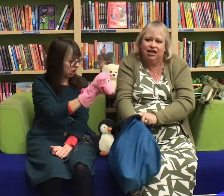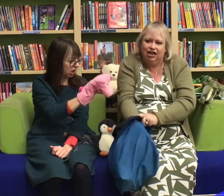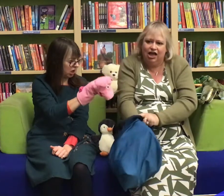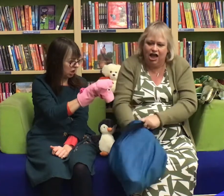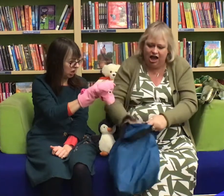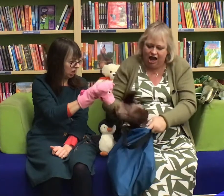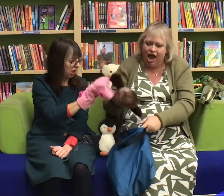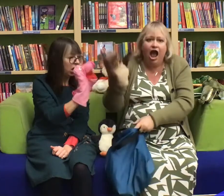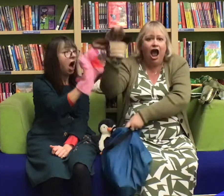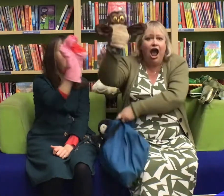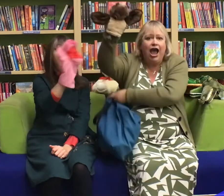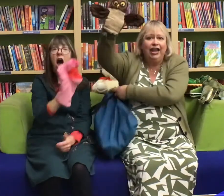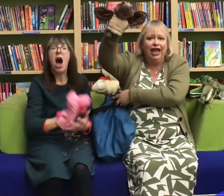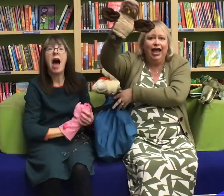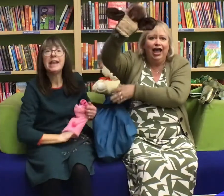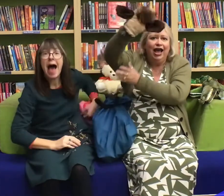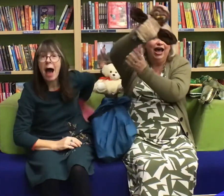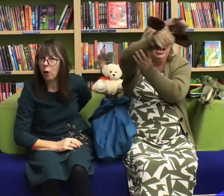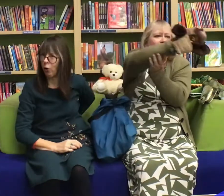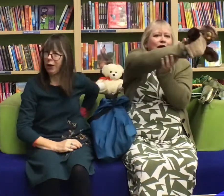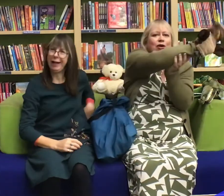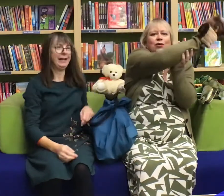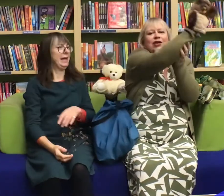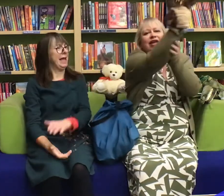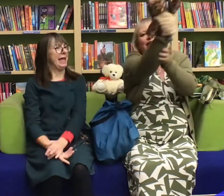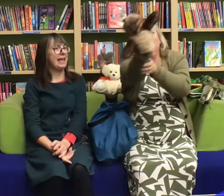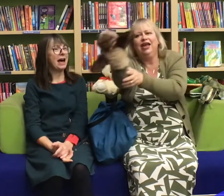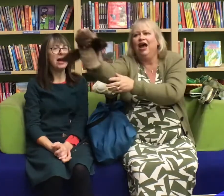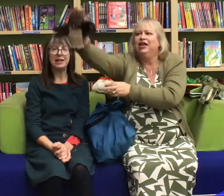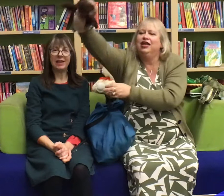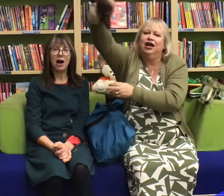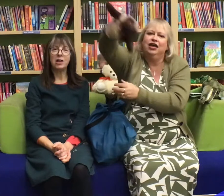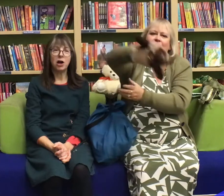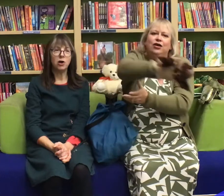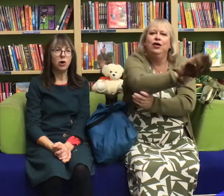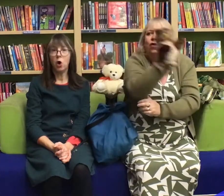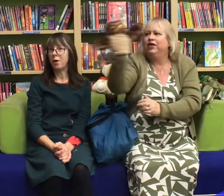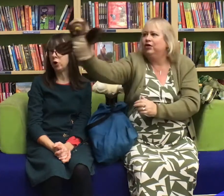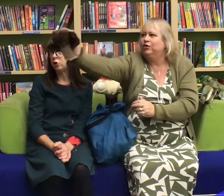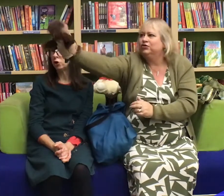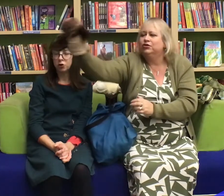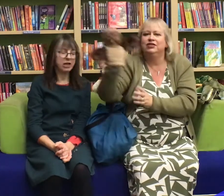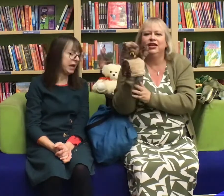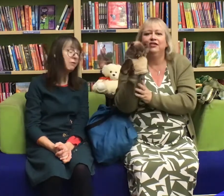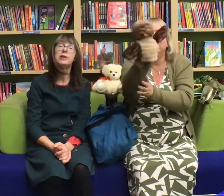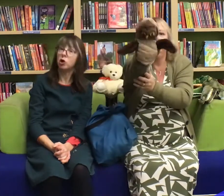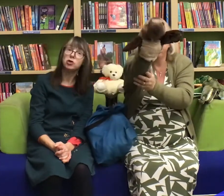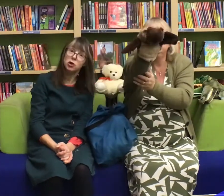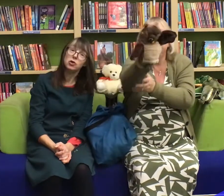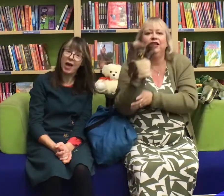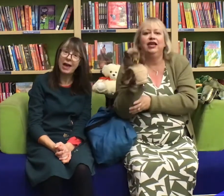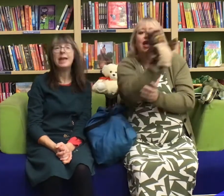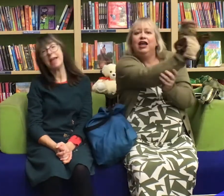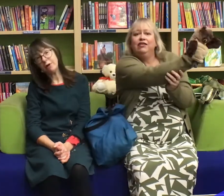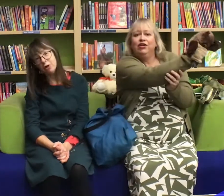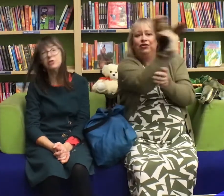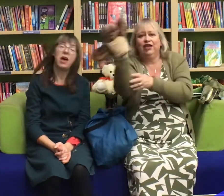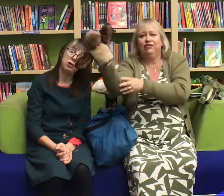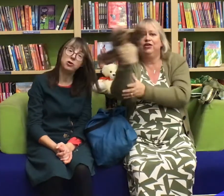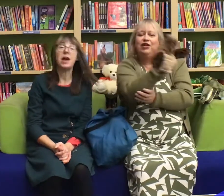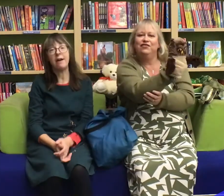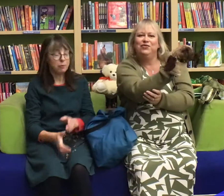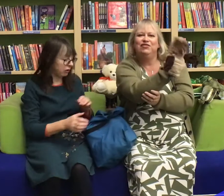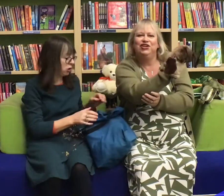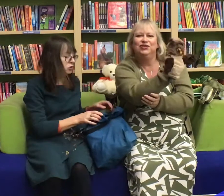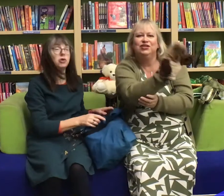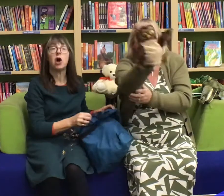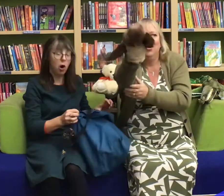With a hoot hoot here and a hoot hoot there, here a hoot, there a hoot, everywhere a hoot